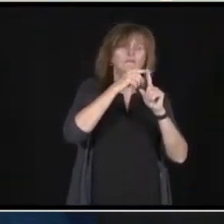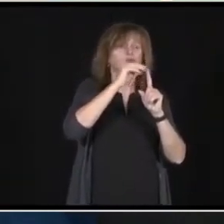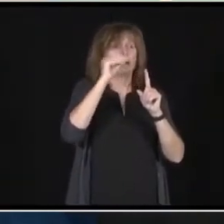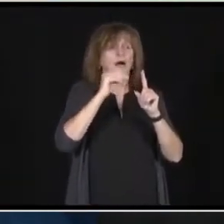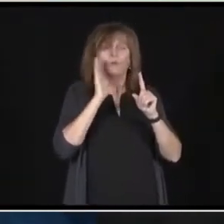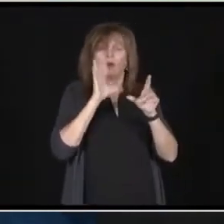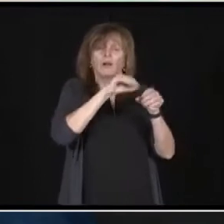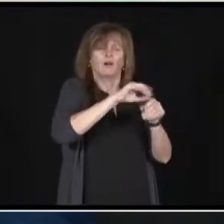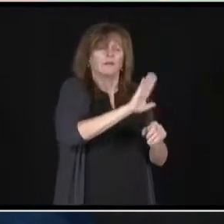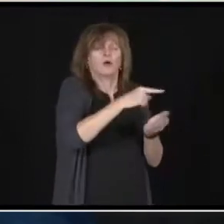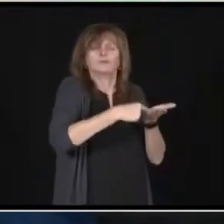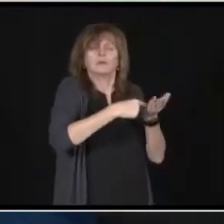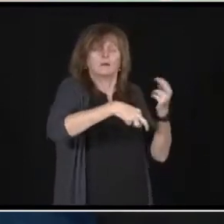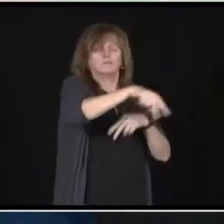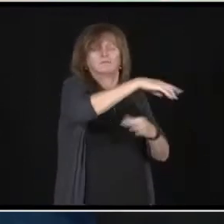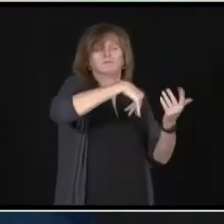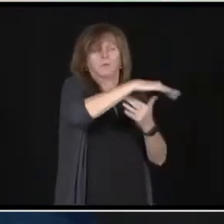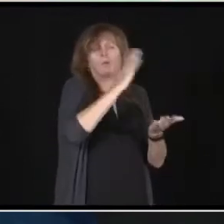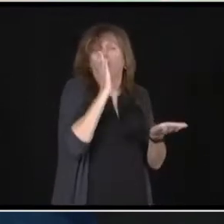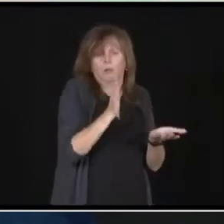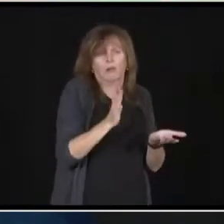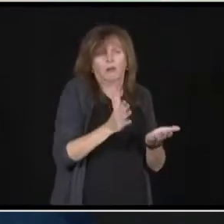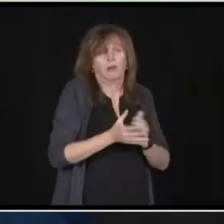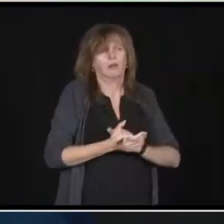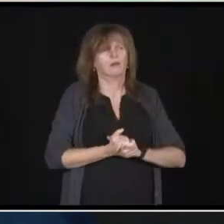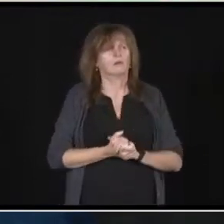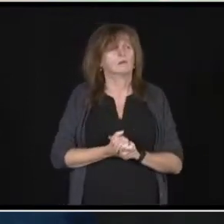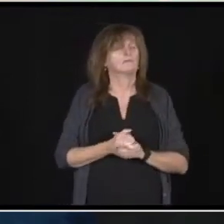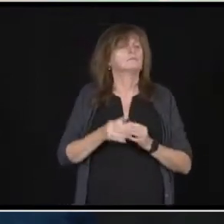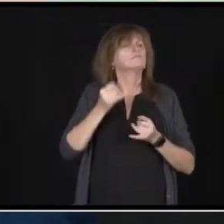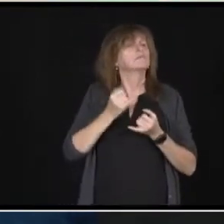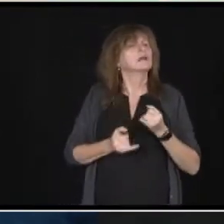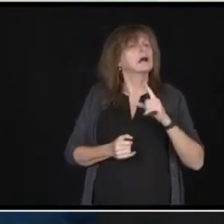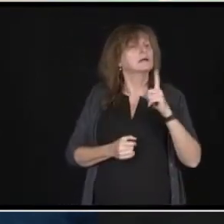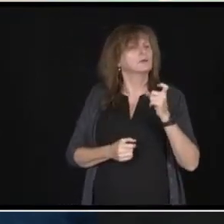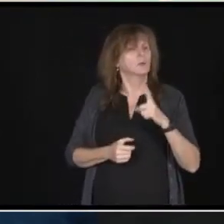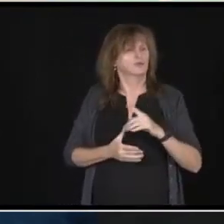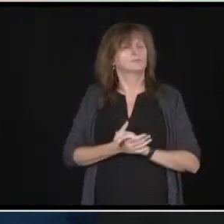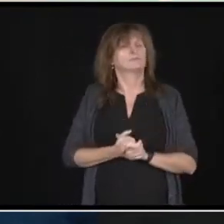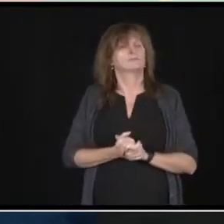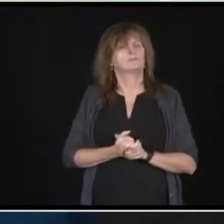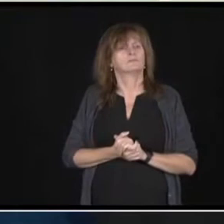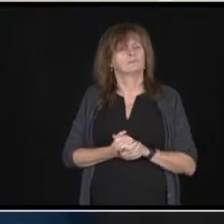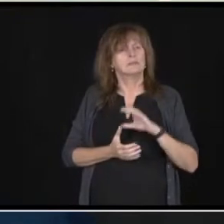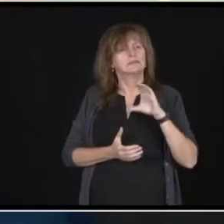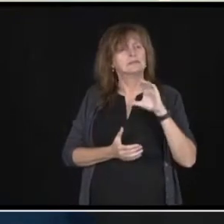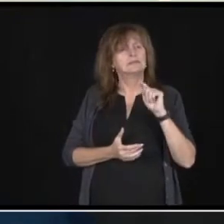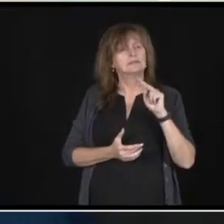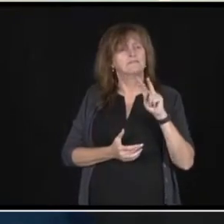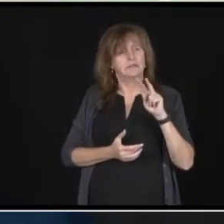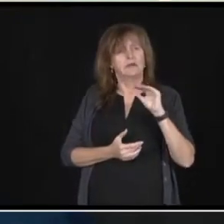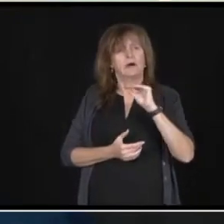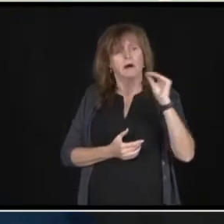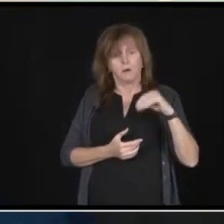And of course positivity rates would be part of that consideration. Last question. Last question from Graham Richardson at CTV